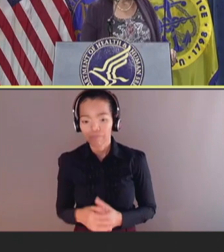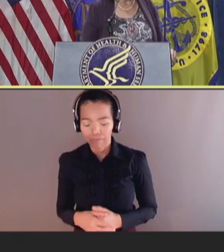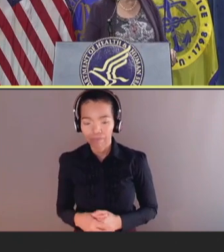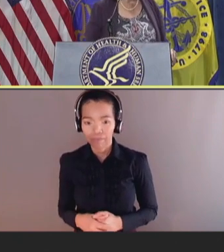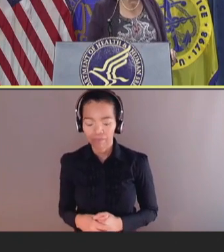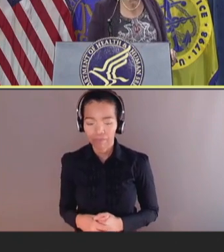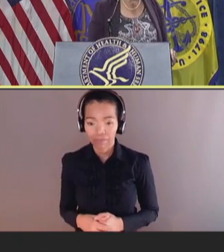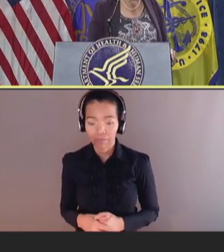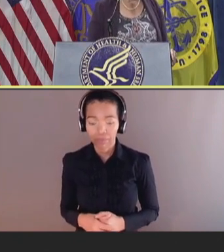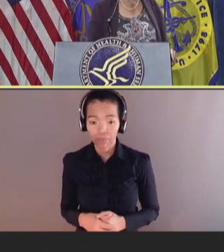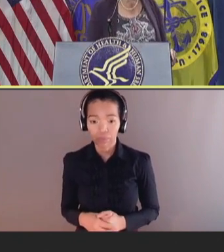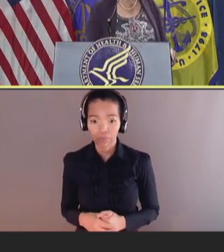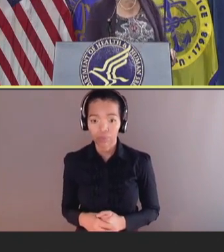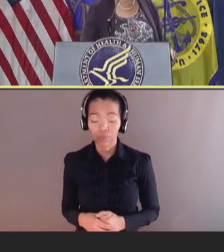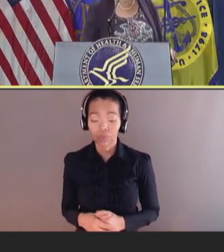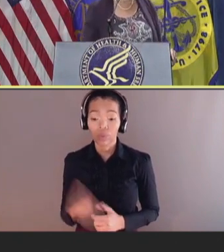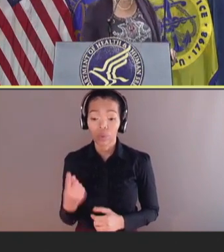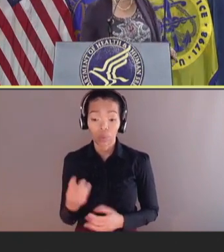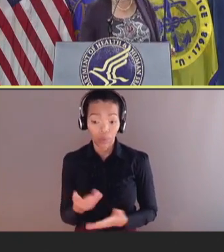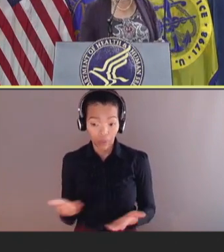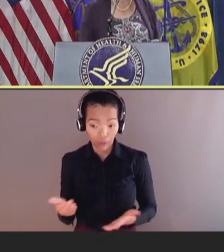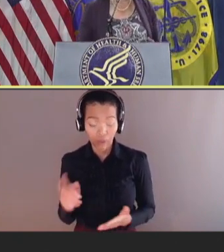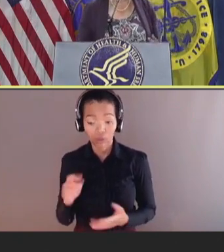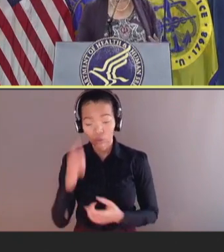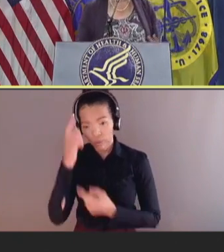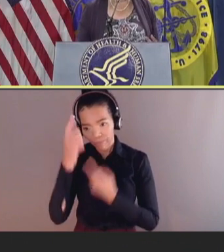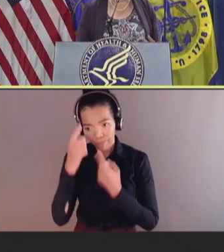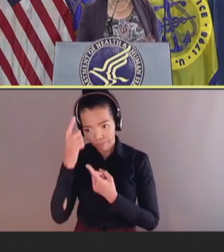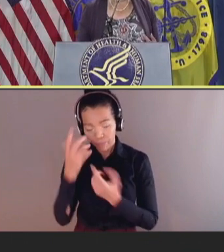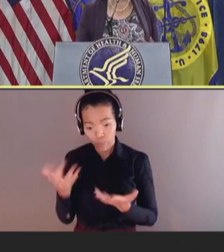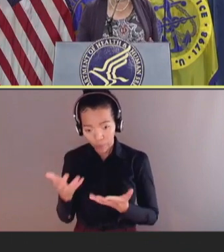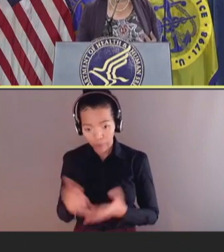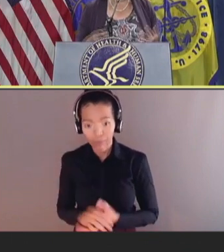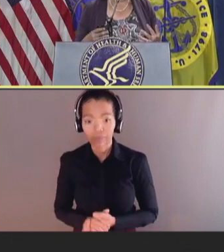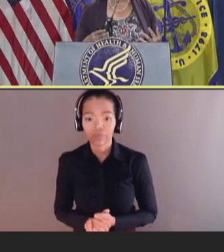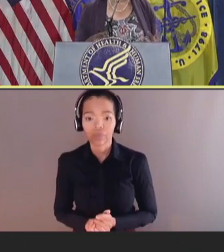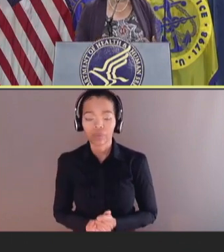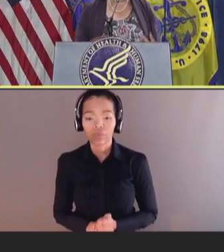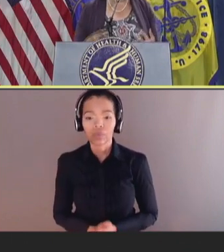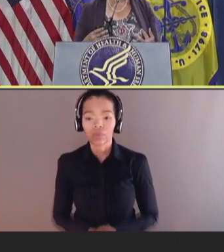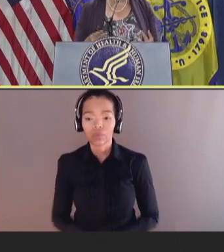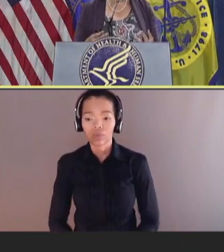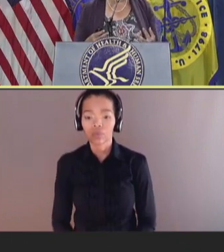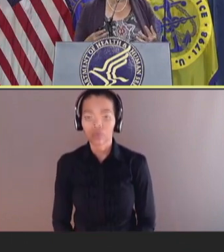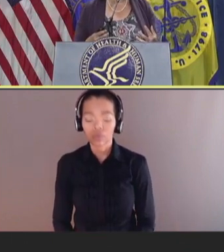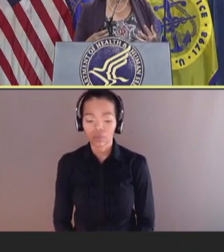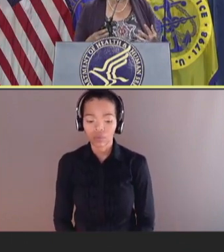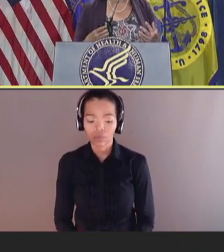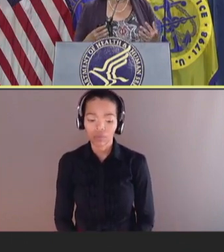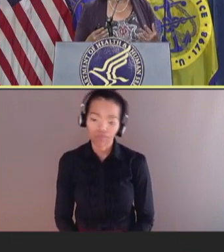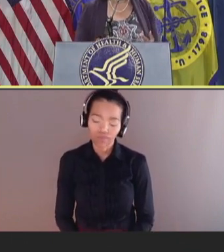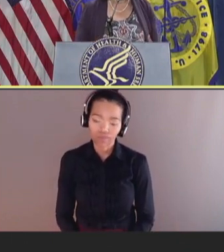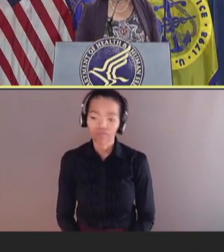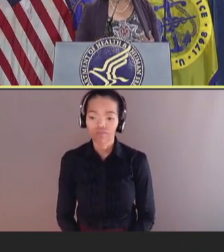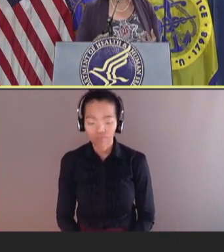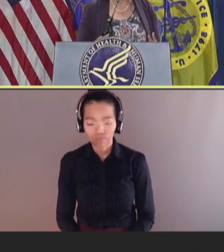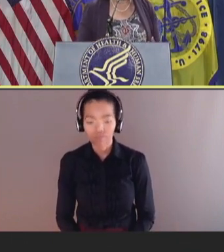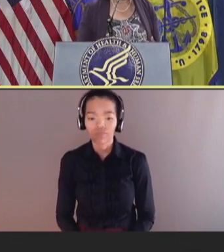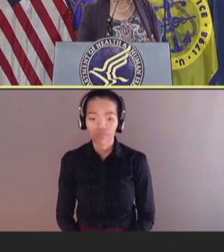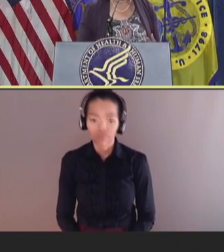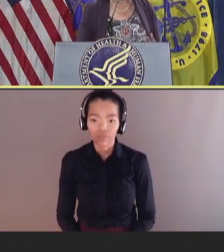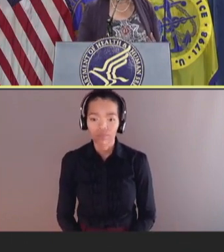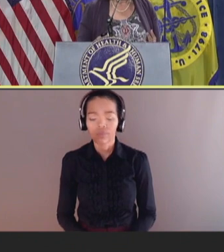One of those considerations is really not so much about preventing the disease,